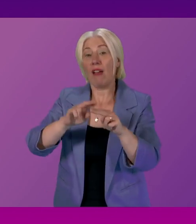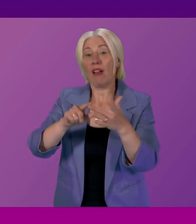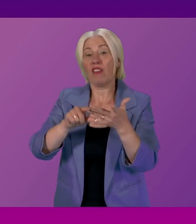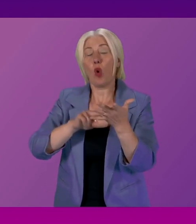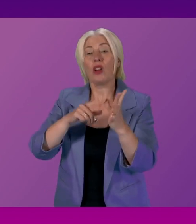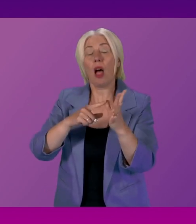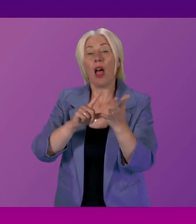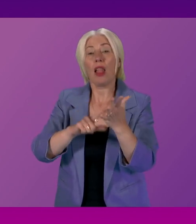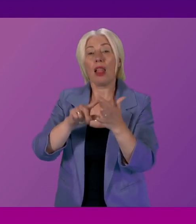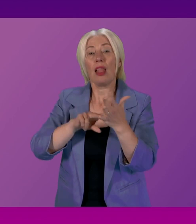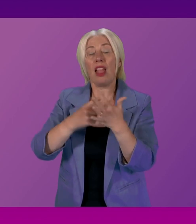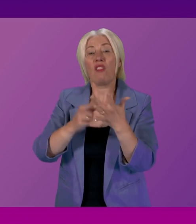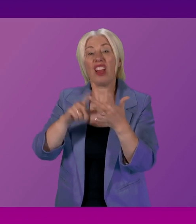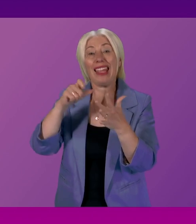Chalmers and others.